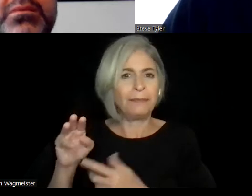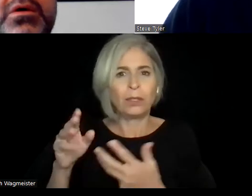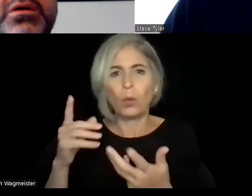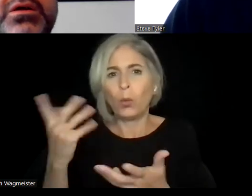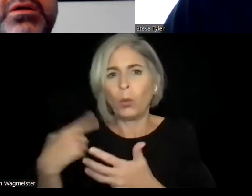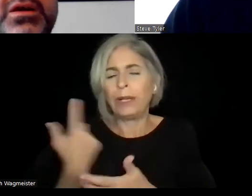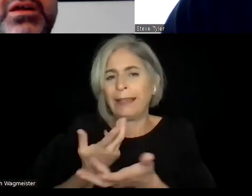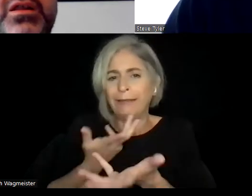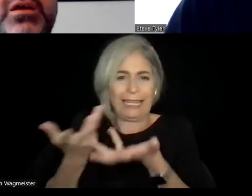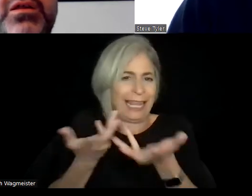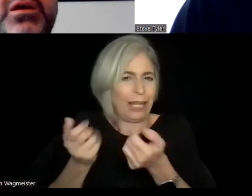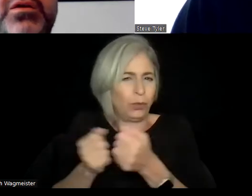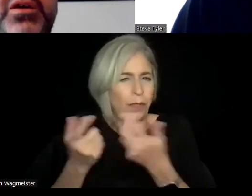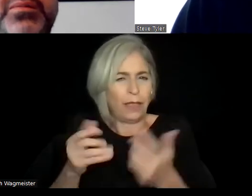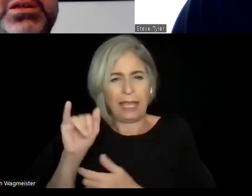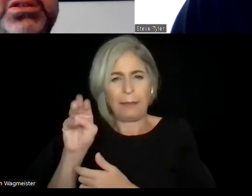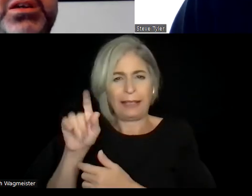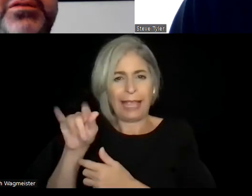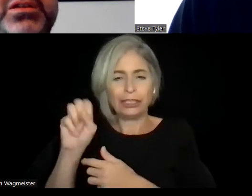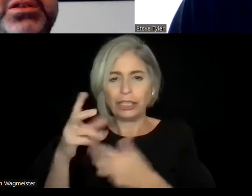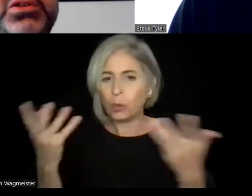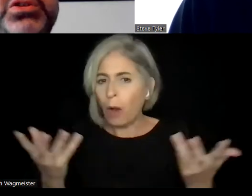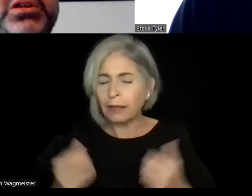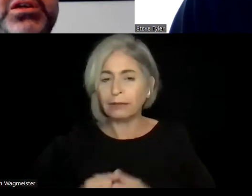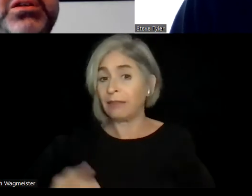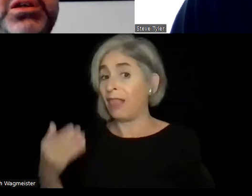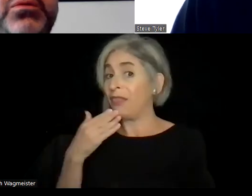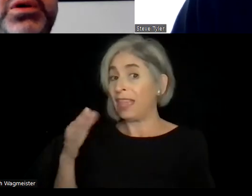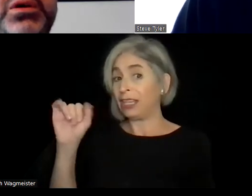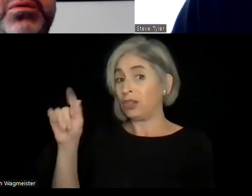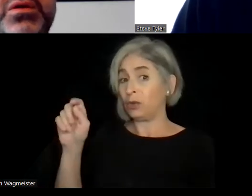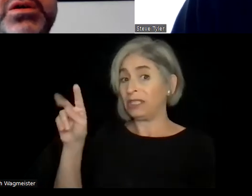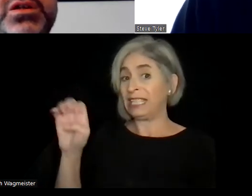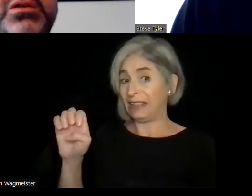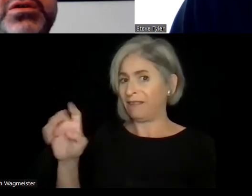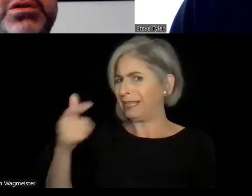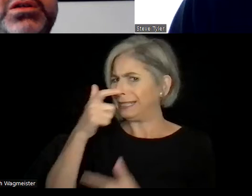our behalf, amazing. What are the implications and there are many, many of them. We need to engage.